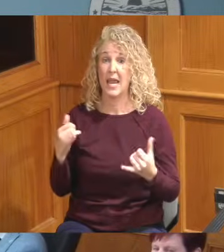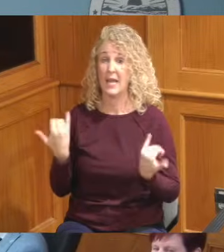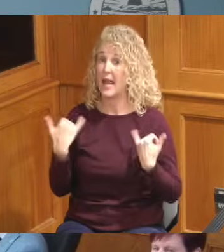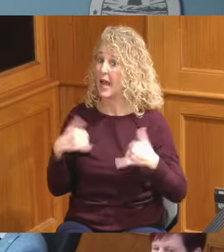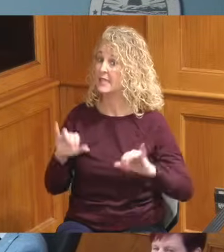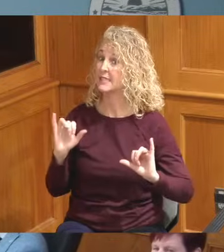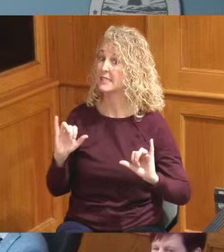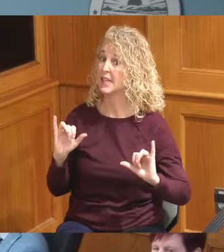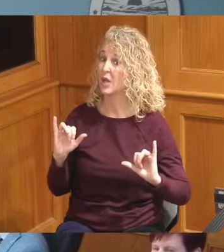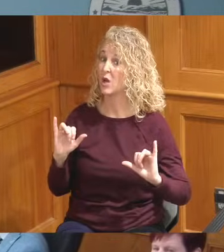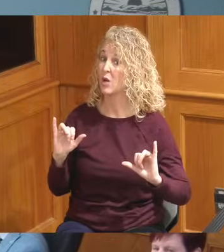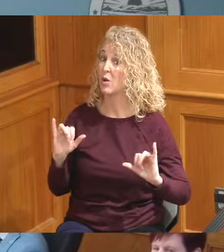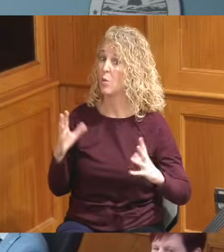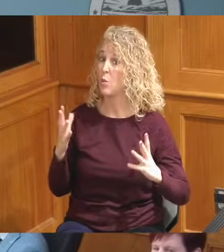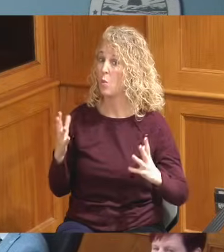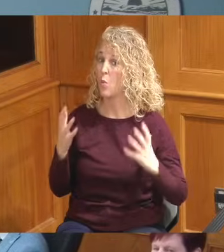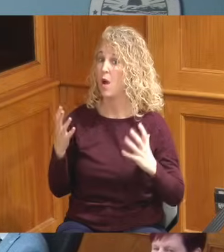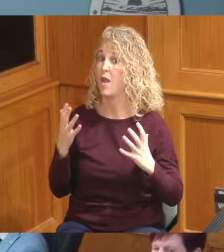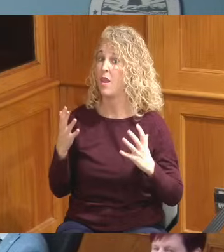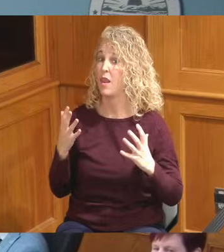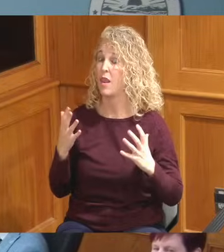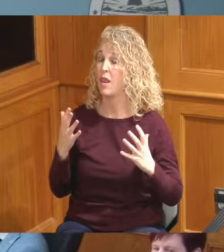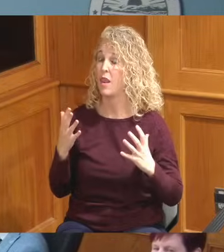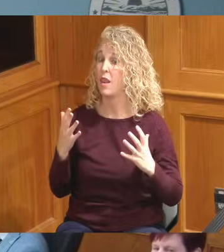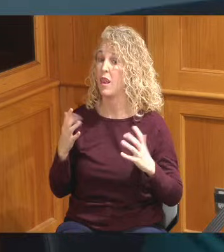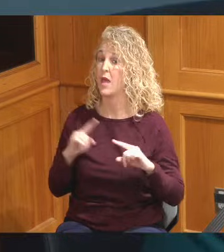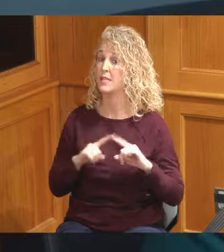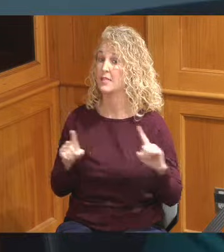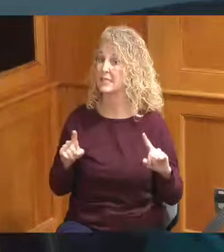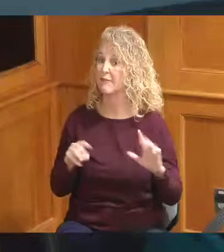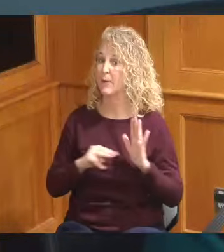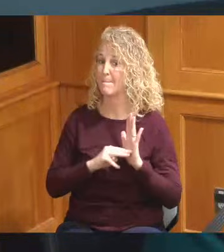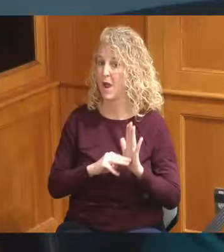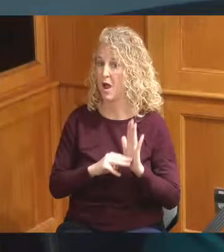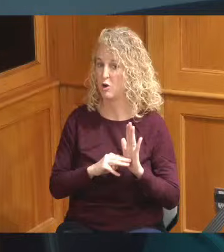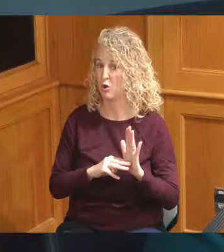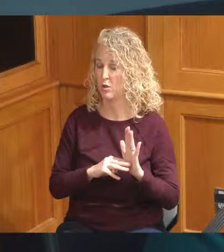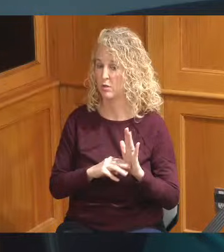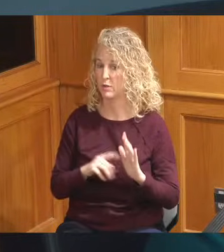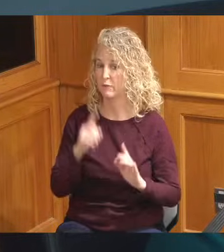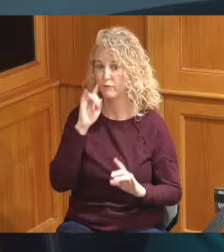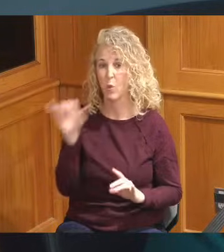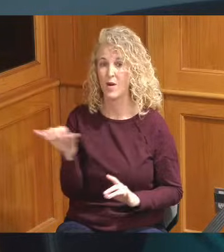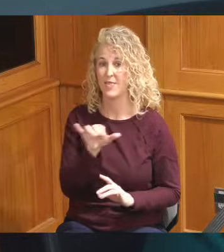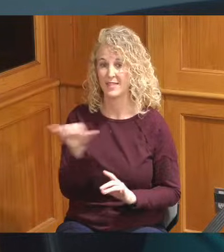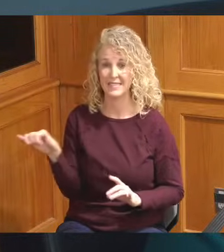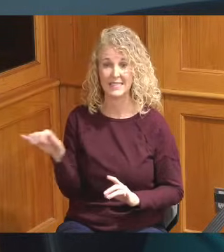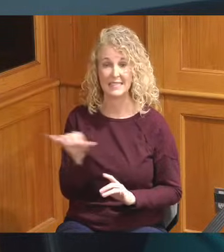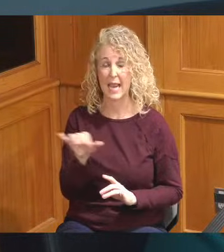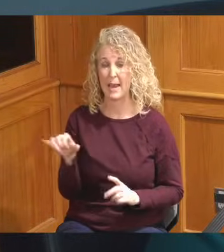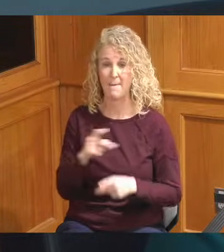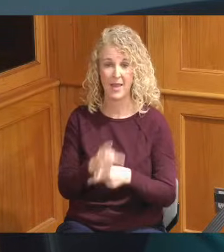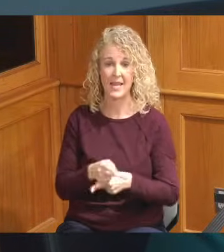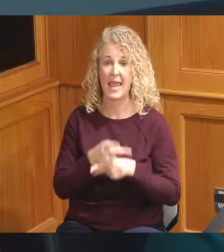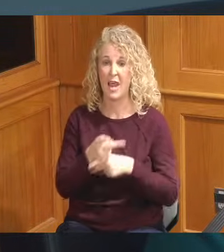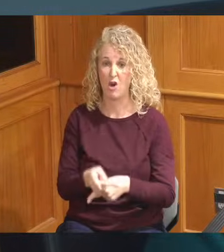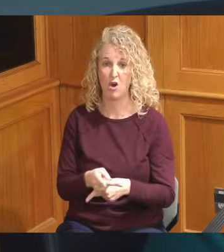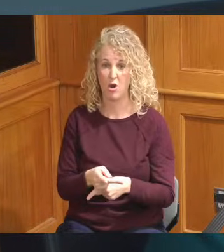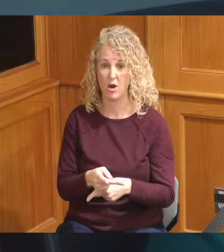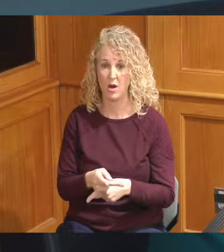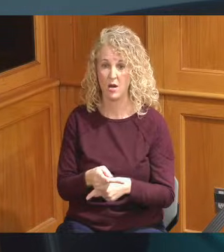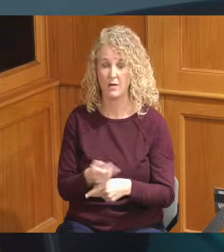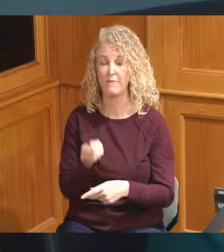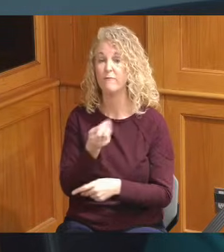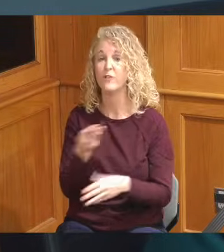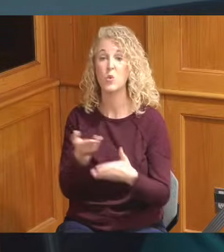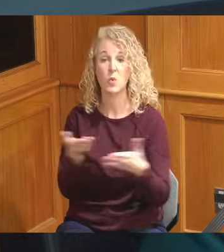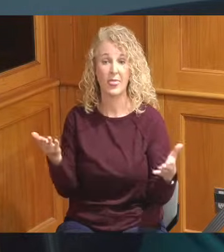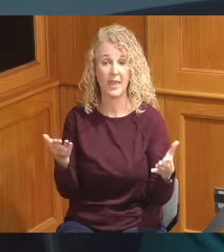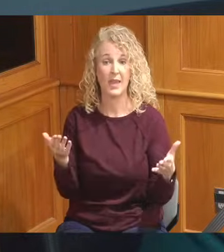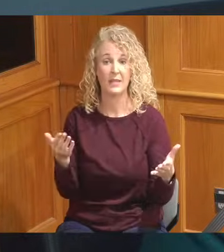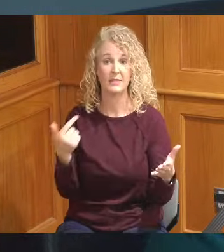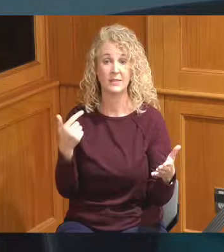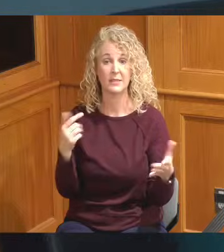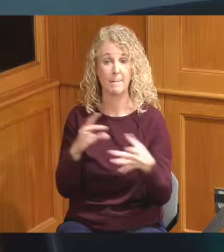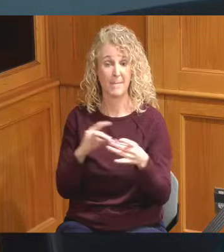for, you know, a different model to get to the same result. I a couple things mentioned in the